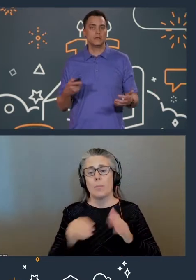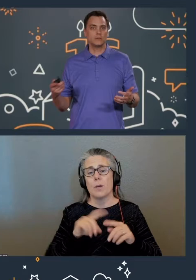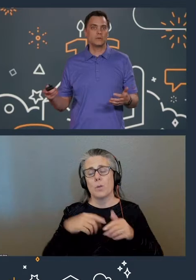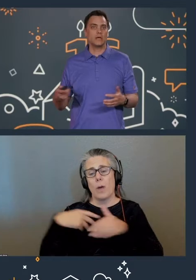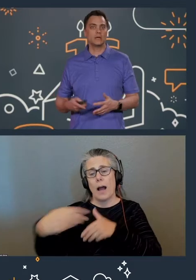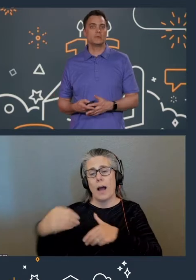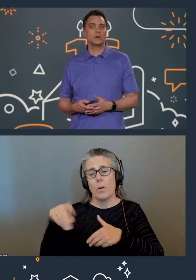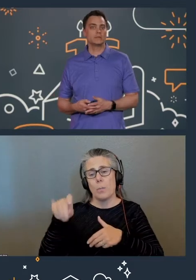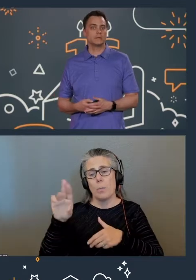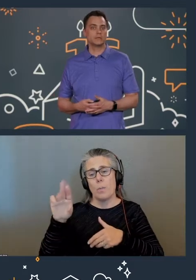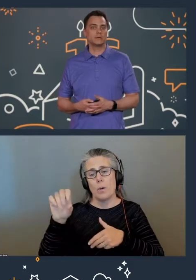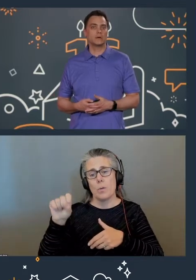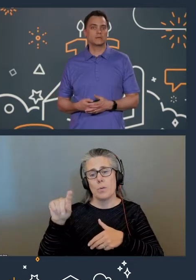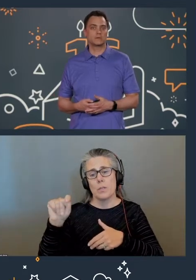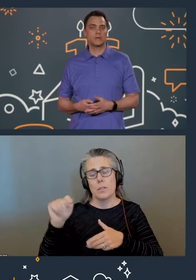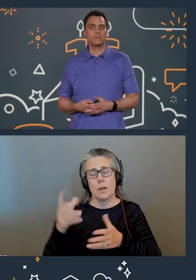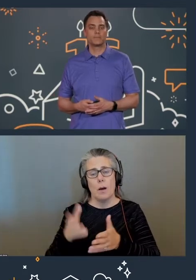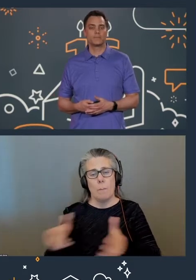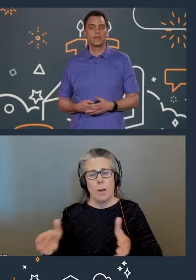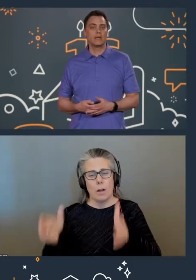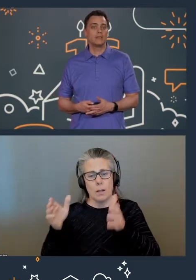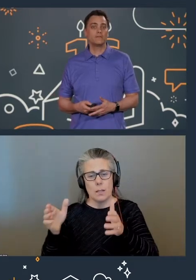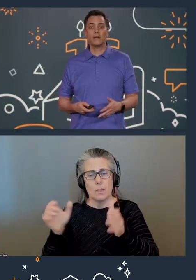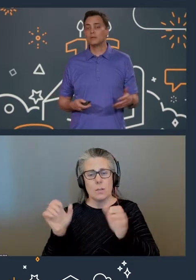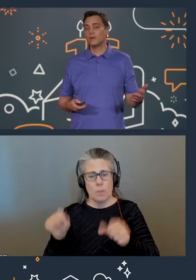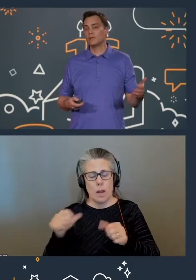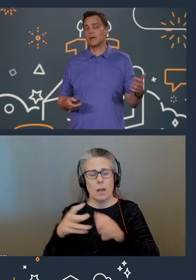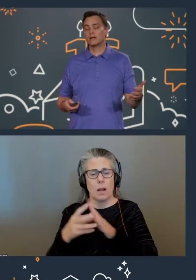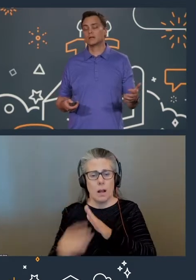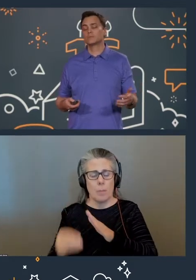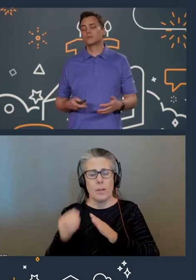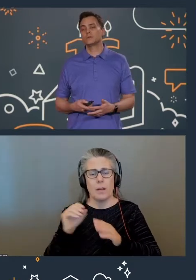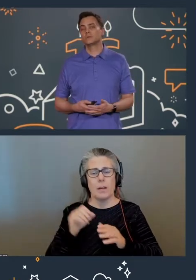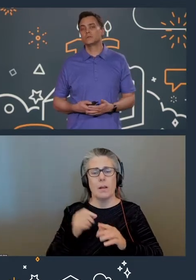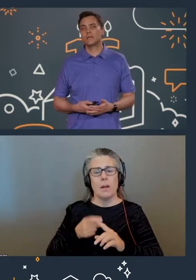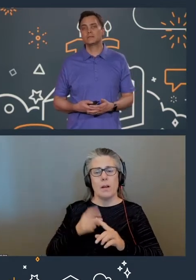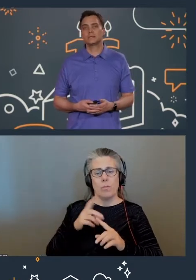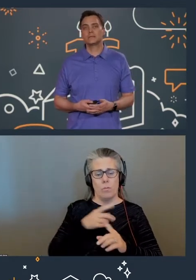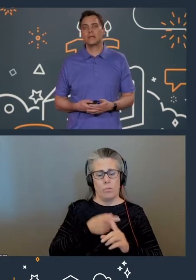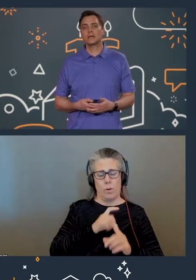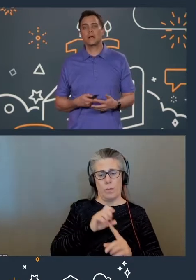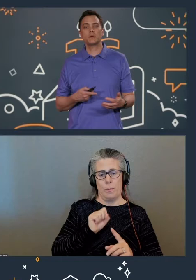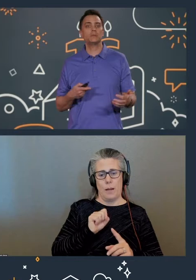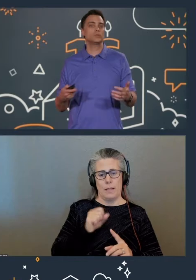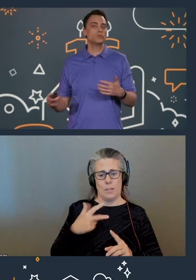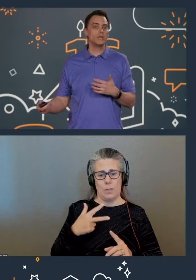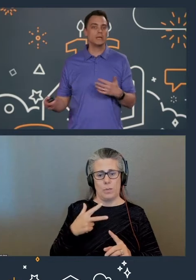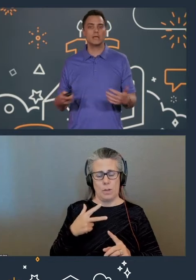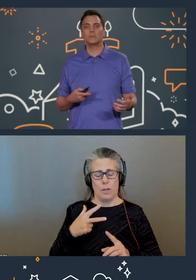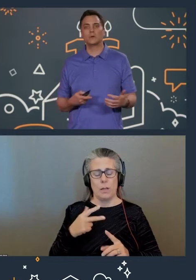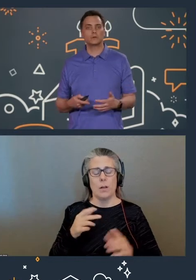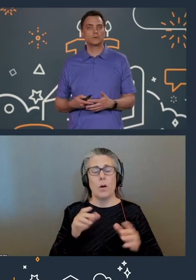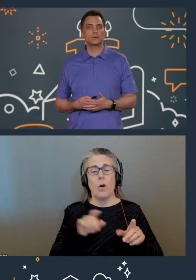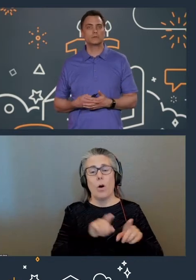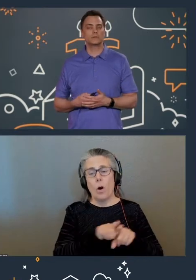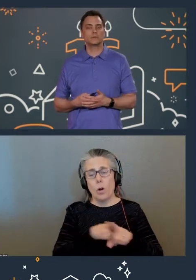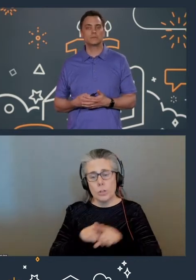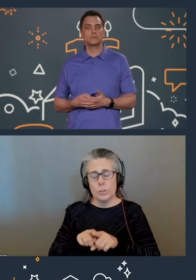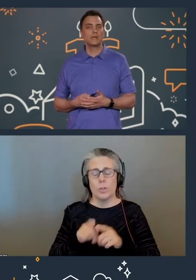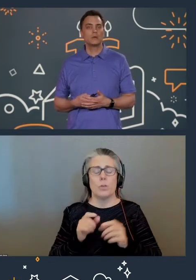into AWS, into S3. And then finally, we have a lot of customers using DataSync today to copy between AWS storage services.